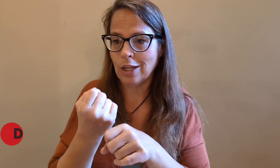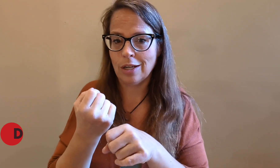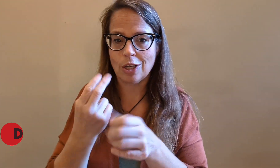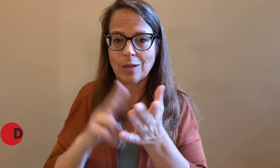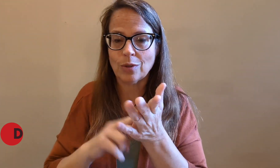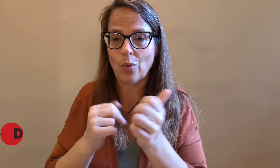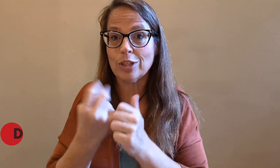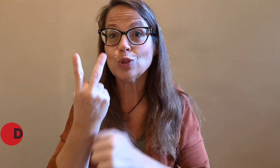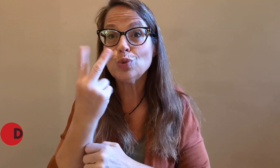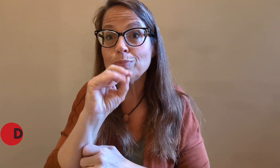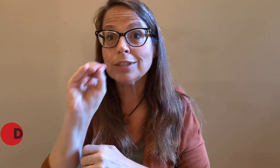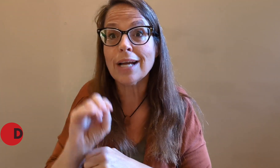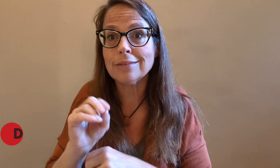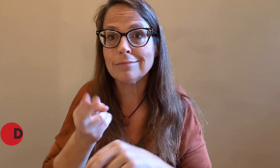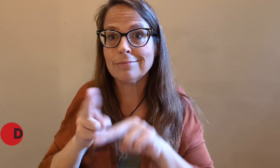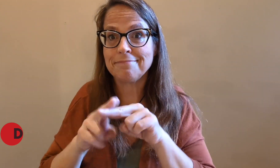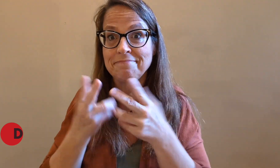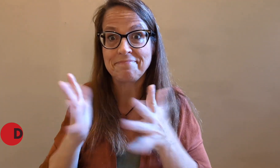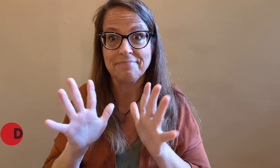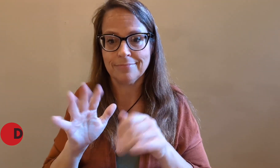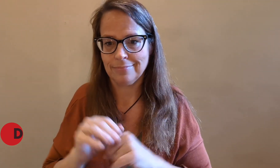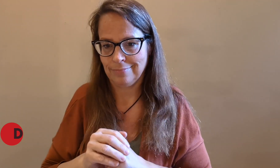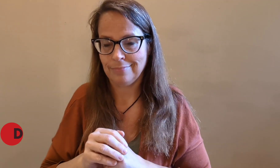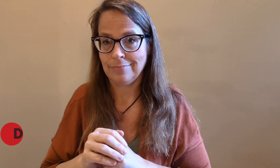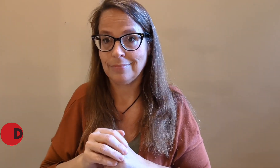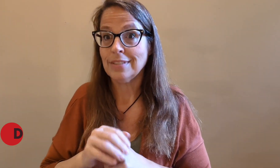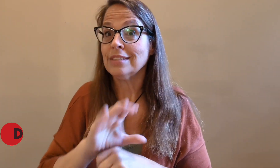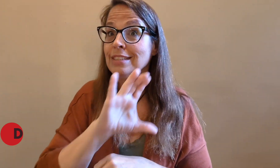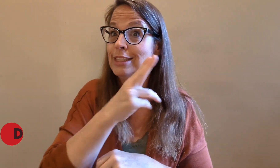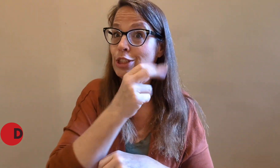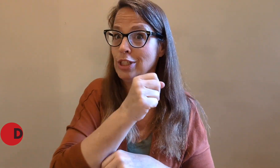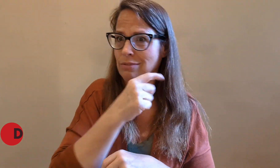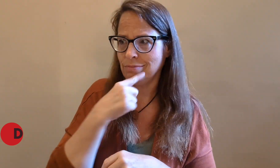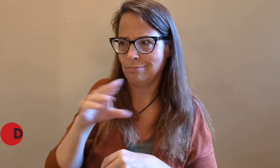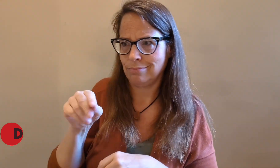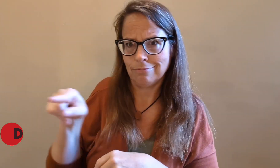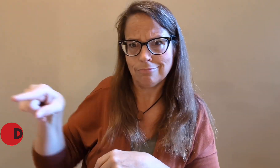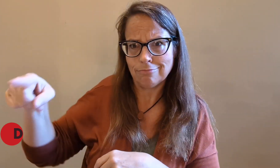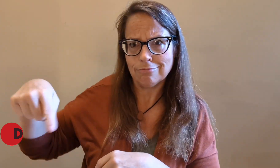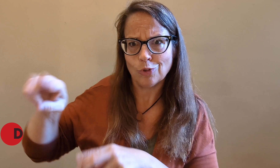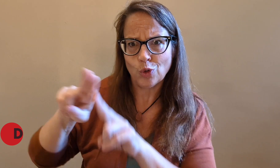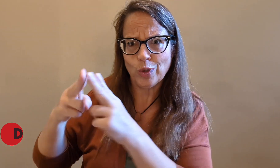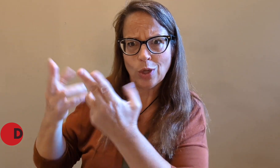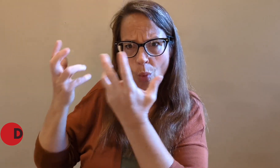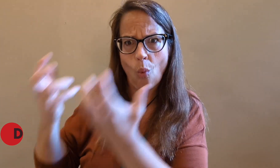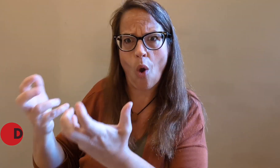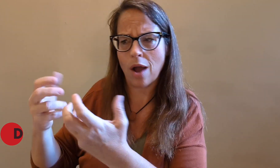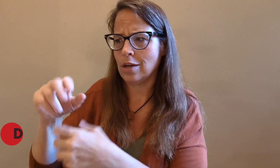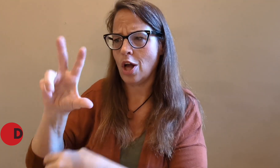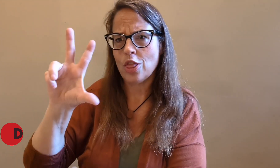with a 2% increase. CHS is claiming the union is asking